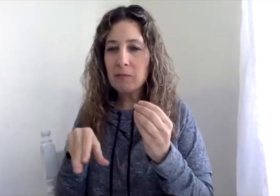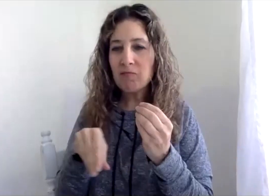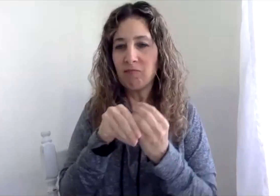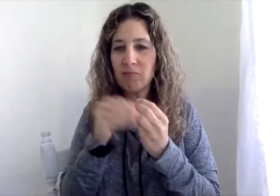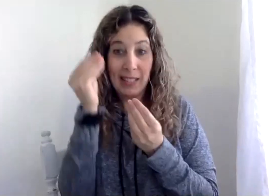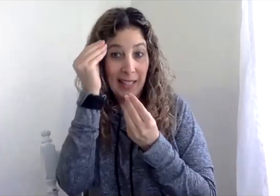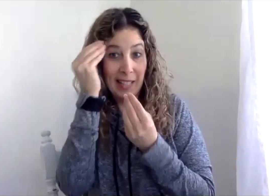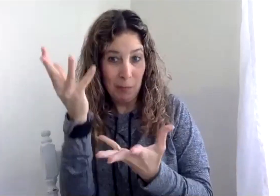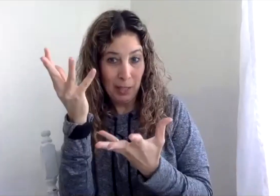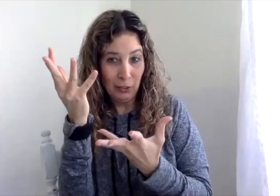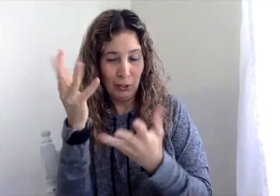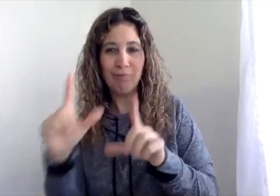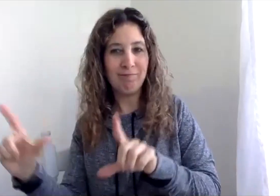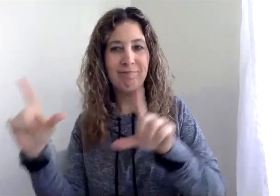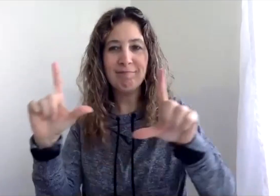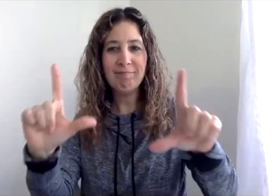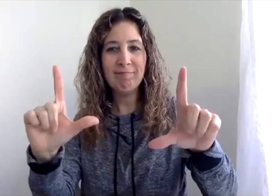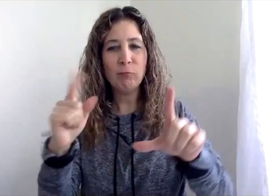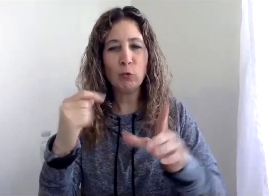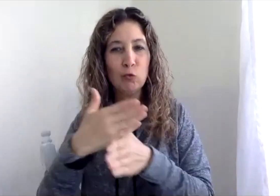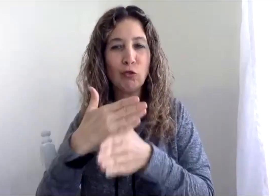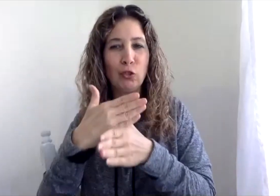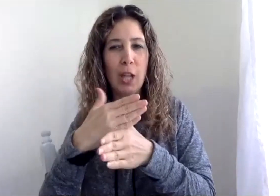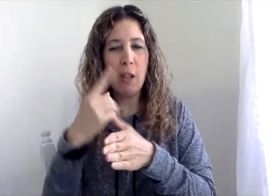By the way, I have a little bit of information. I'd like to add to my